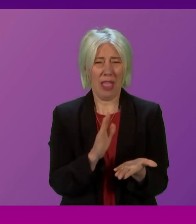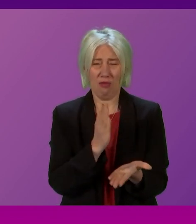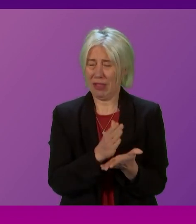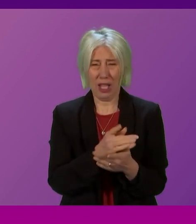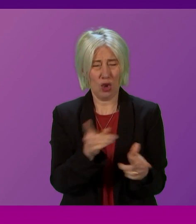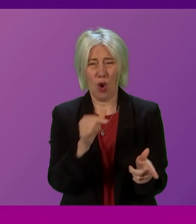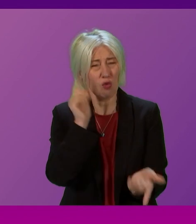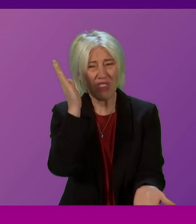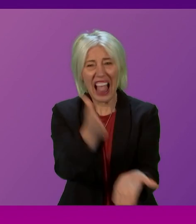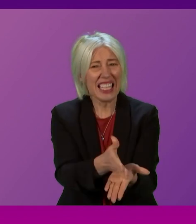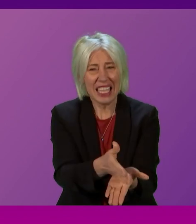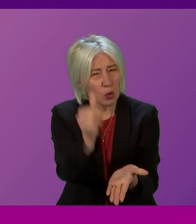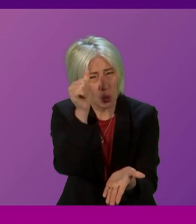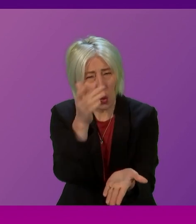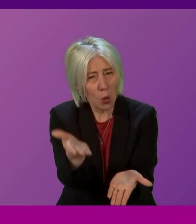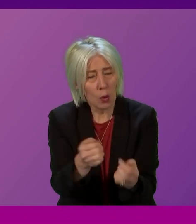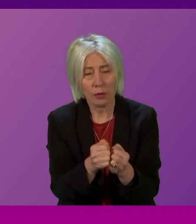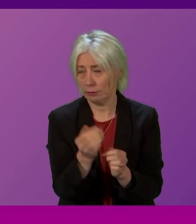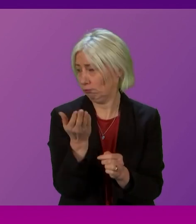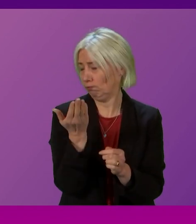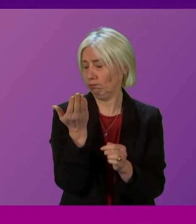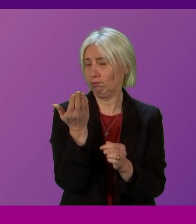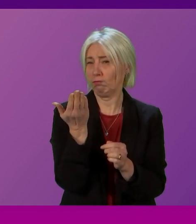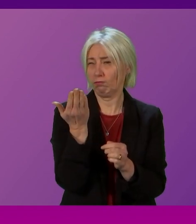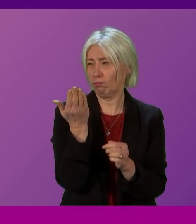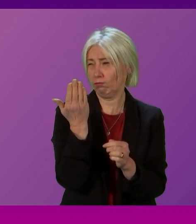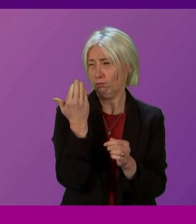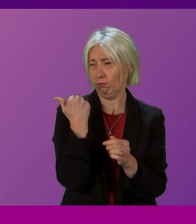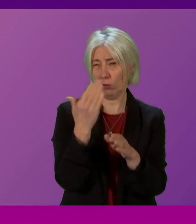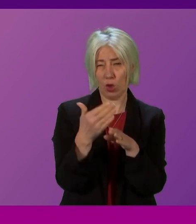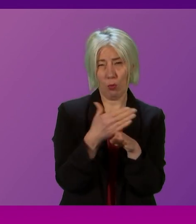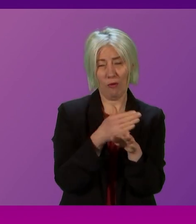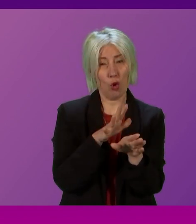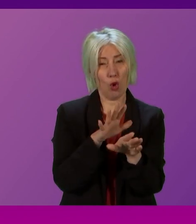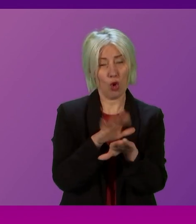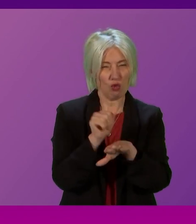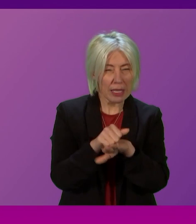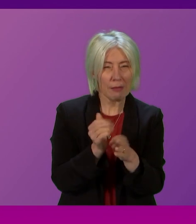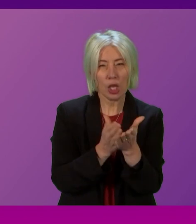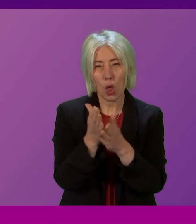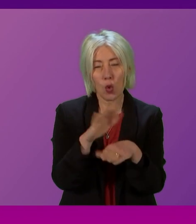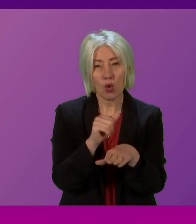In the couple of weeks that led up to Christmas and over the Christmas period, 1,000 patients